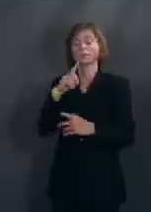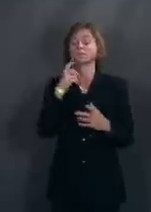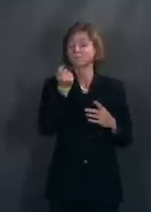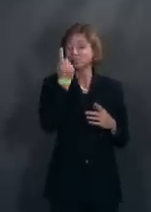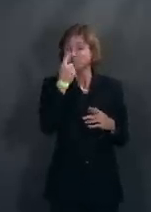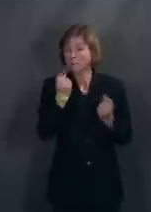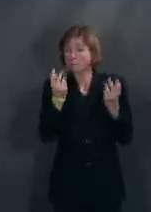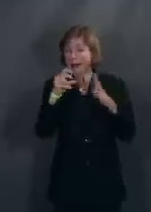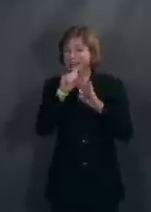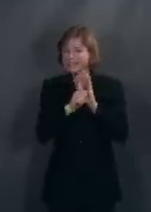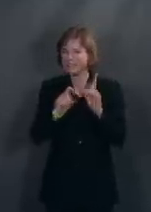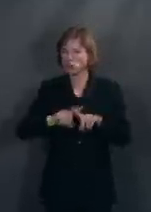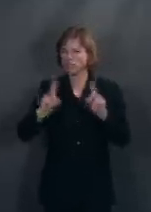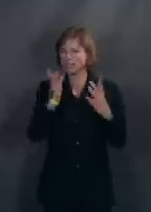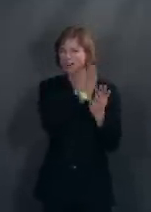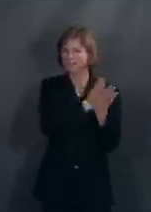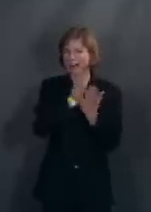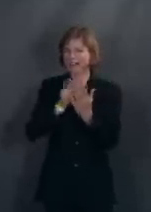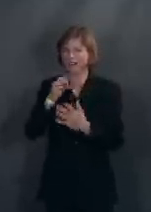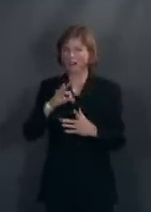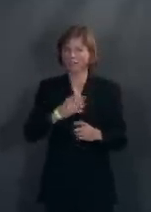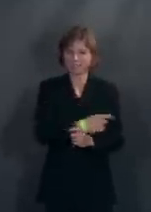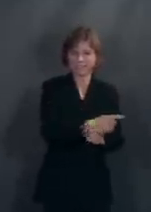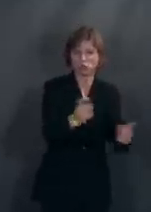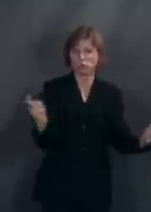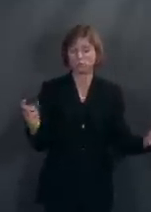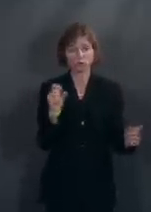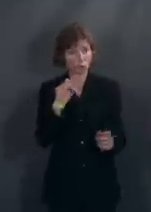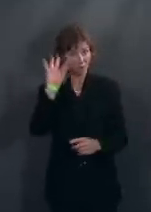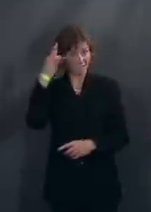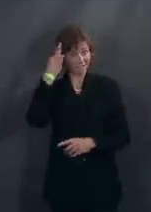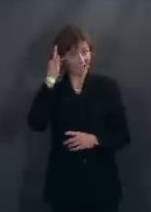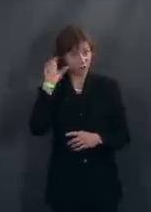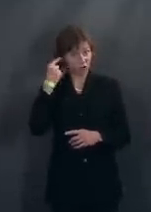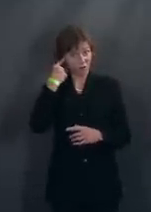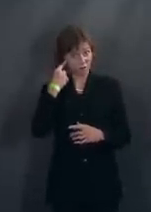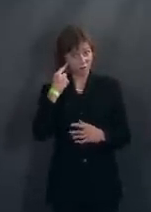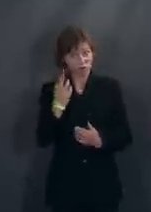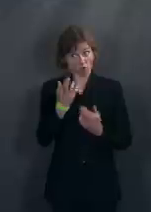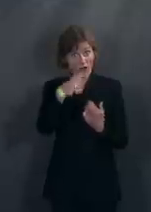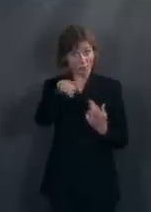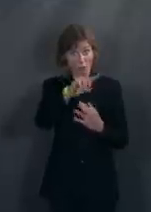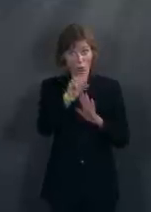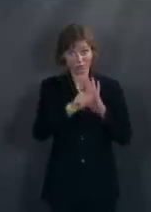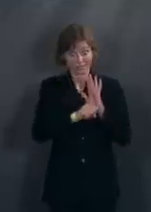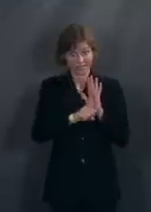So, is the federal government recommending that those states open up their eligibility? So, it's the same across the board